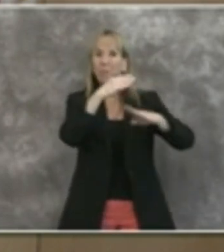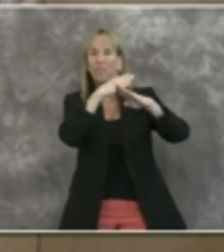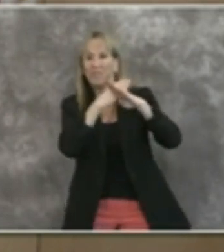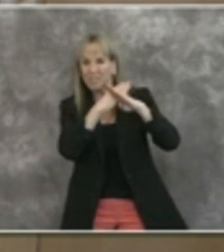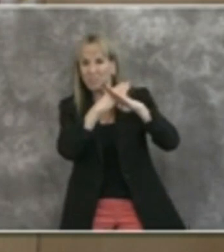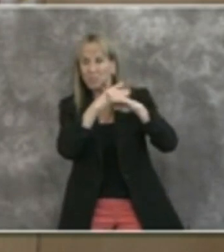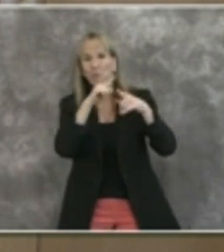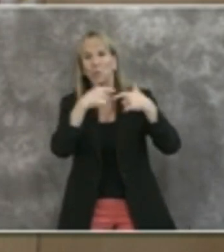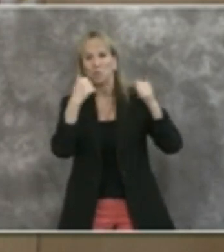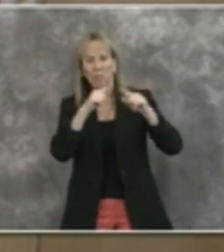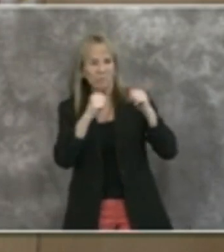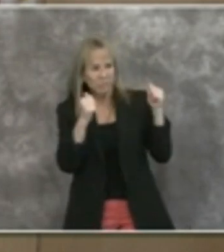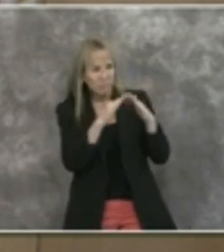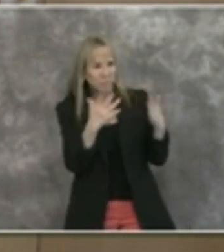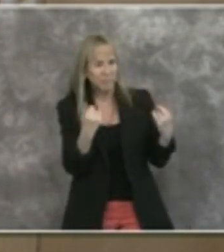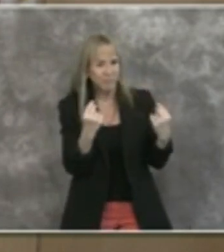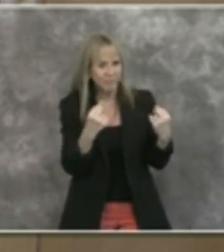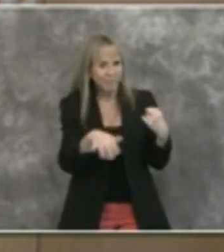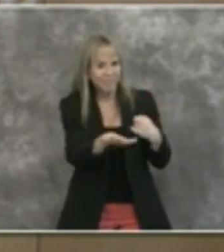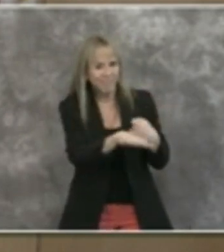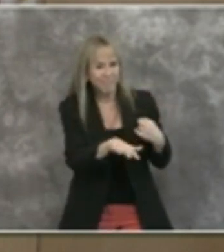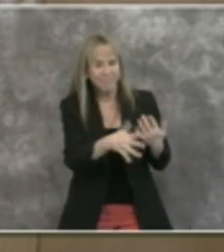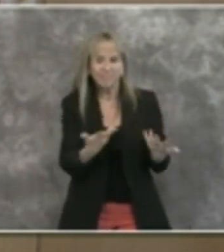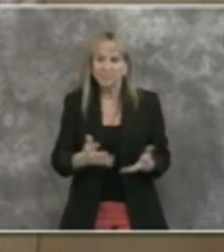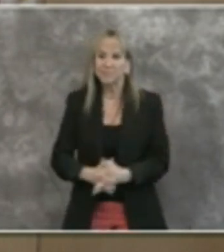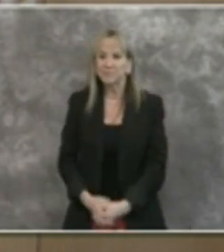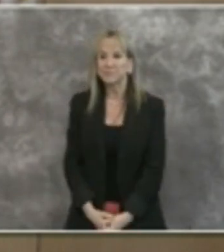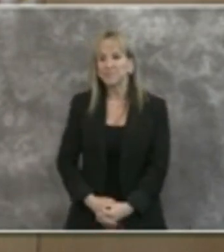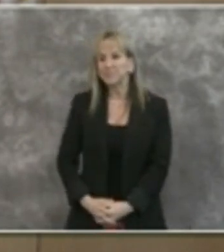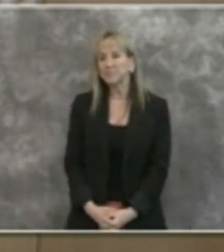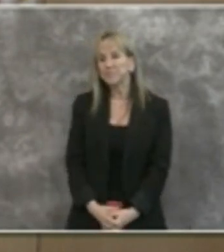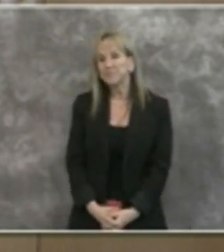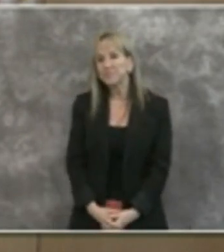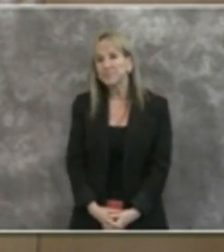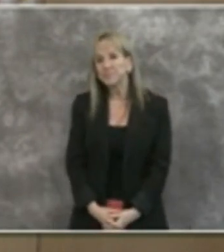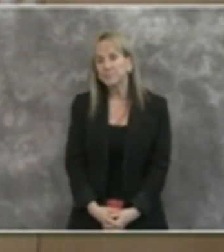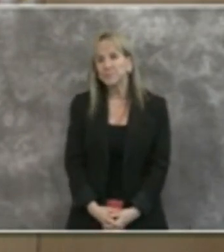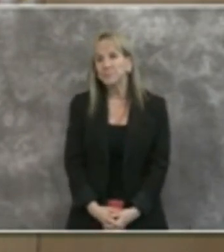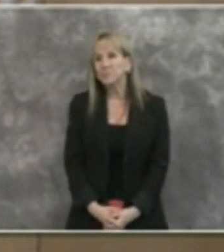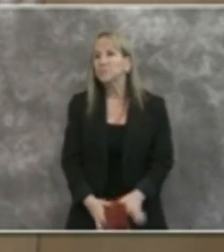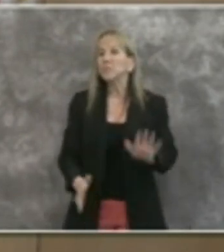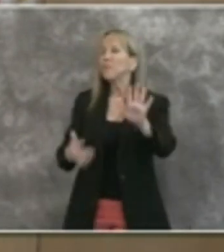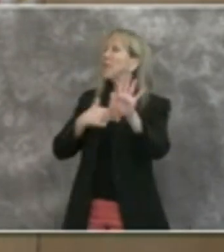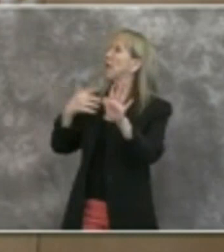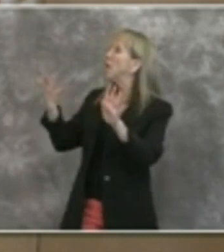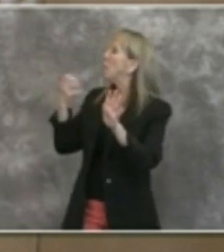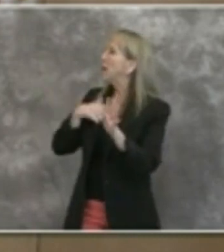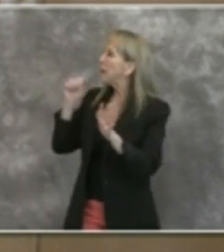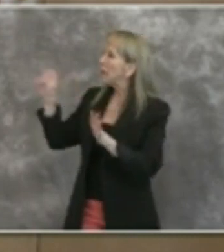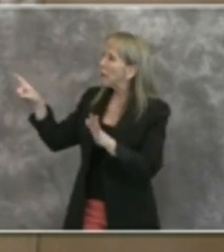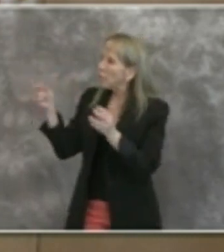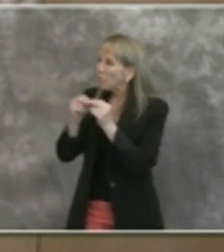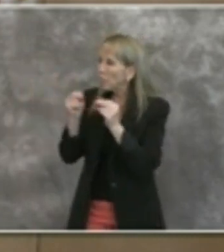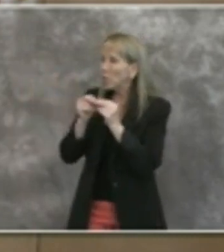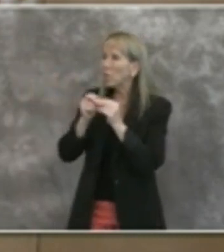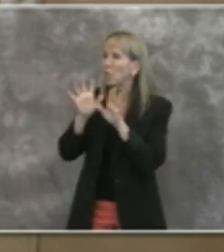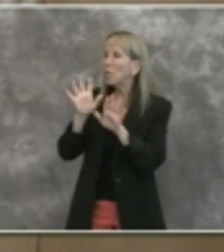BUT WOULDN'T. THANK YOU FOR FOR THAT QUESTION WE HAVE VERY CONCERNING AND WE WANT TO MAKE IT PERFECTLY CLEAR THAT WE DO